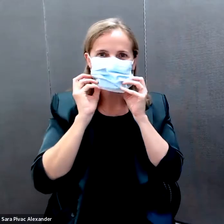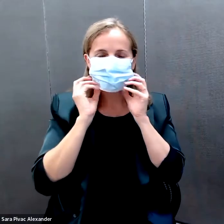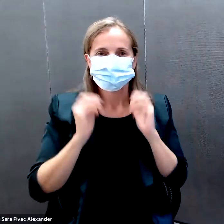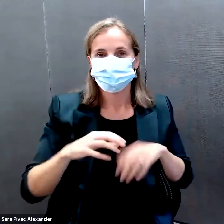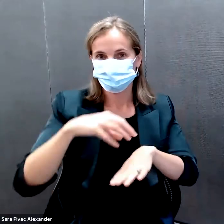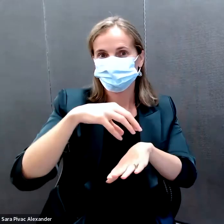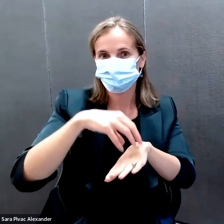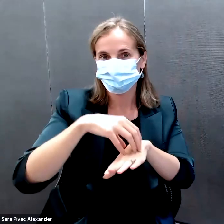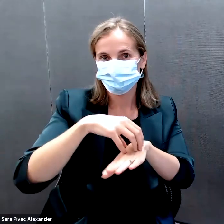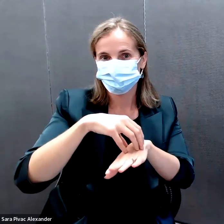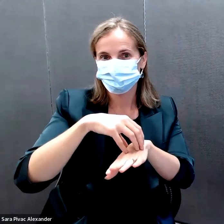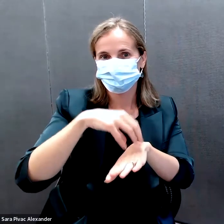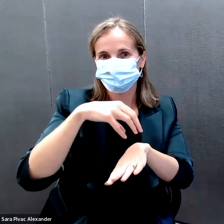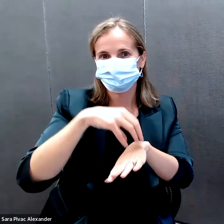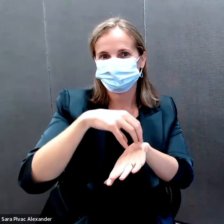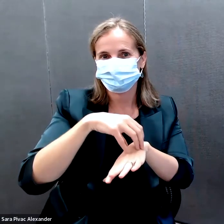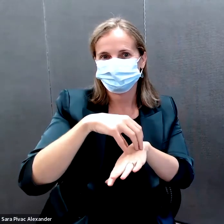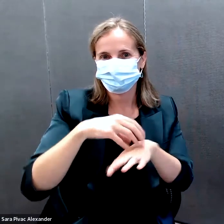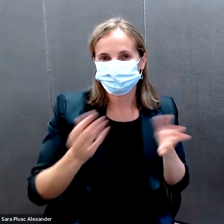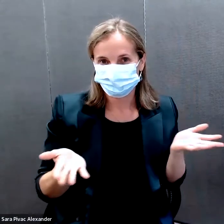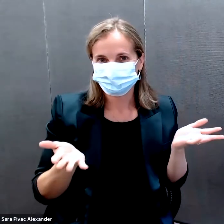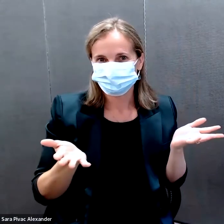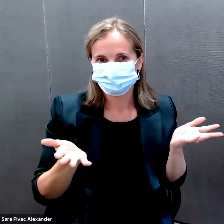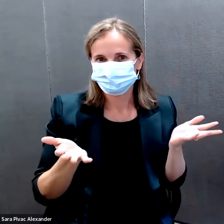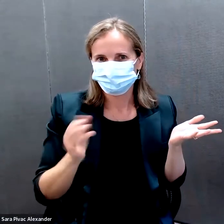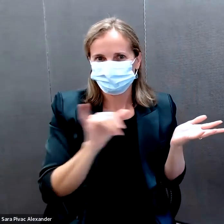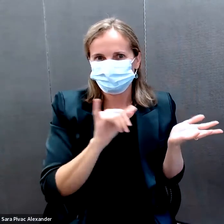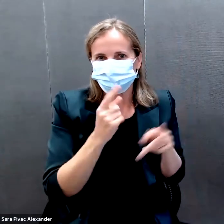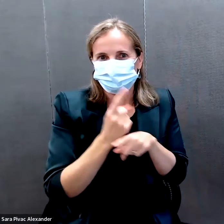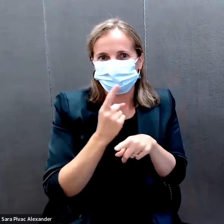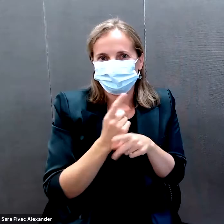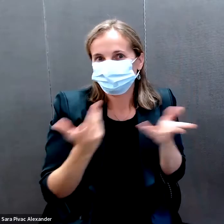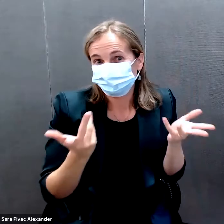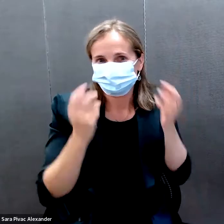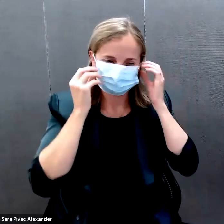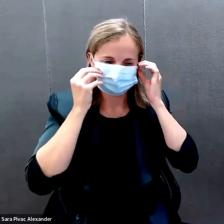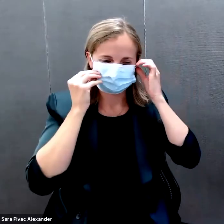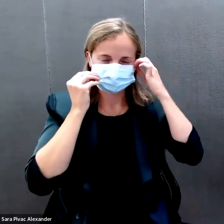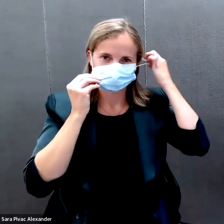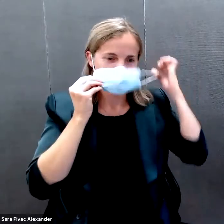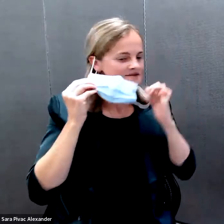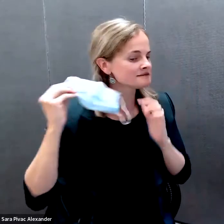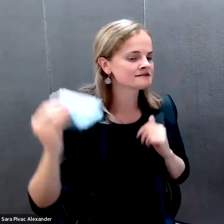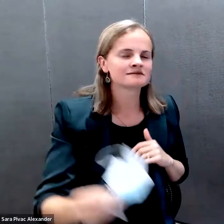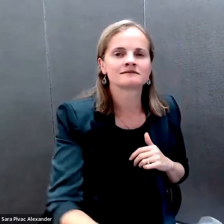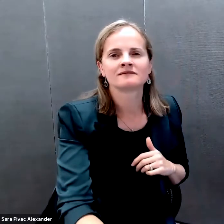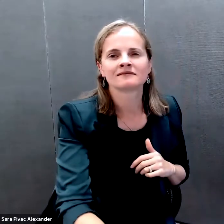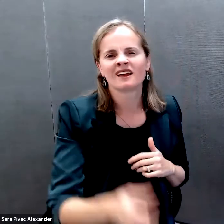so i'll put my mask on to show you what it's like cake, hospital or something you have no idea which one i'm actually saying